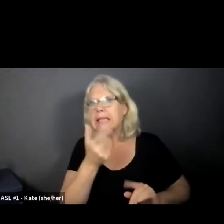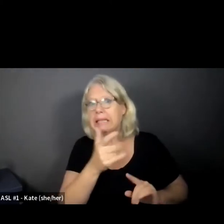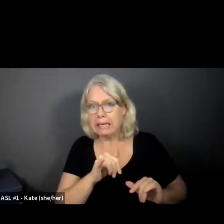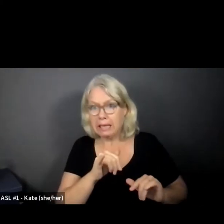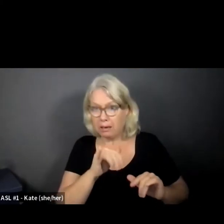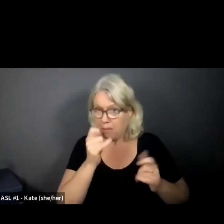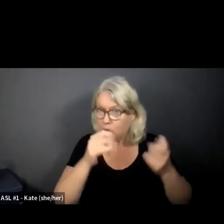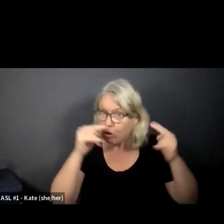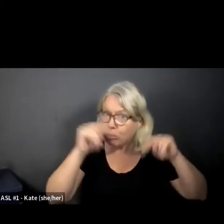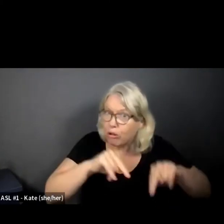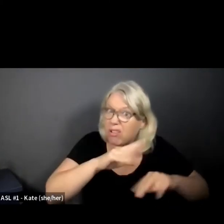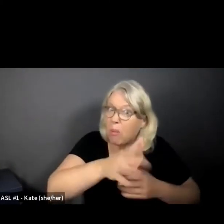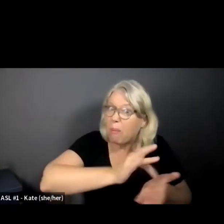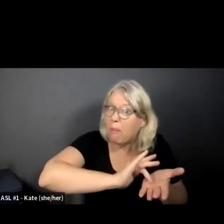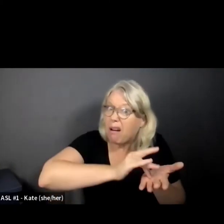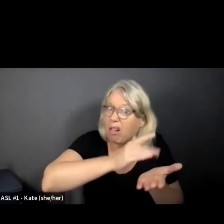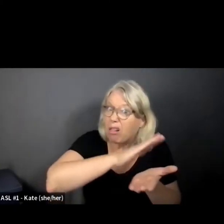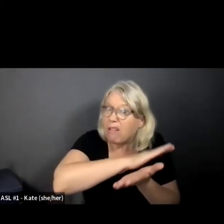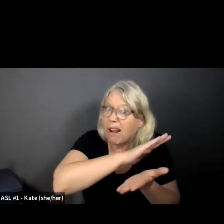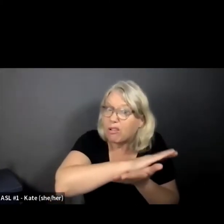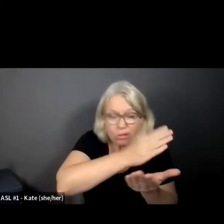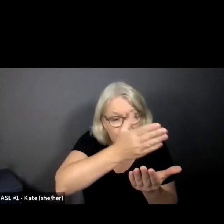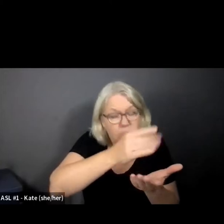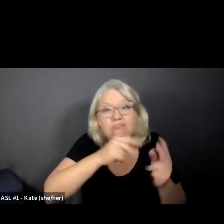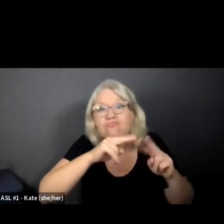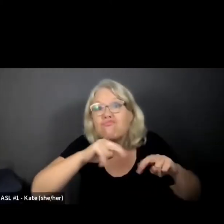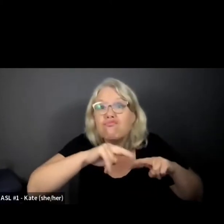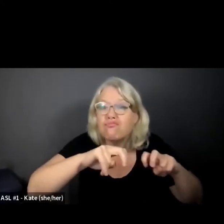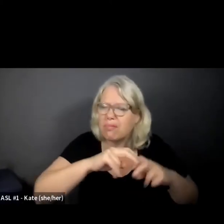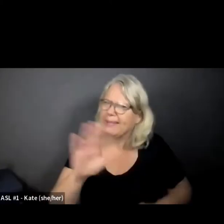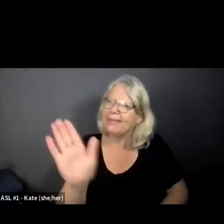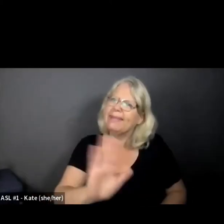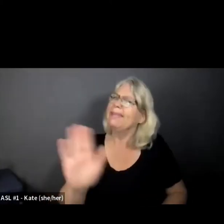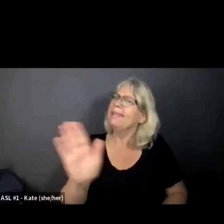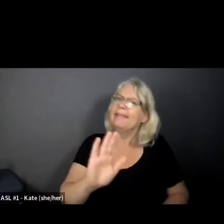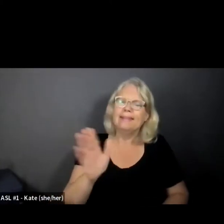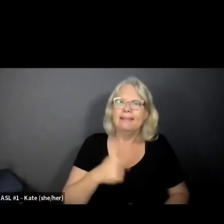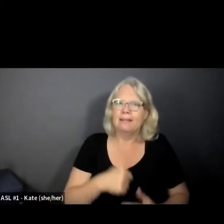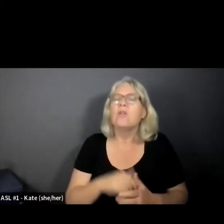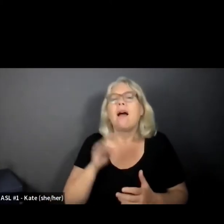ARCH REPRESENTED PEOPLE WITH DISABILITIES AND INTERVENERS AND BEEN AN INTERVENER IN